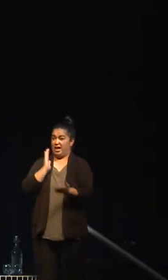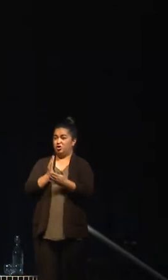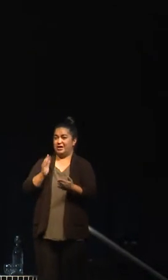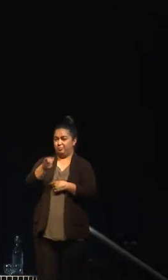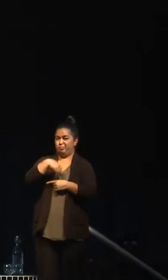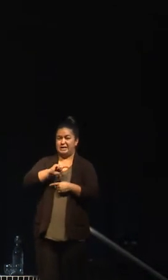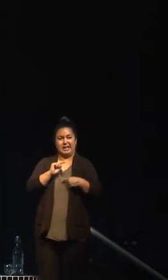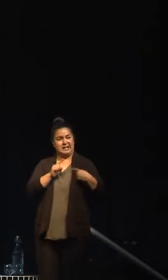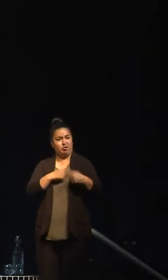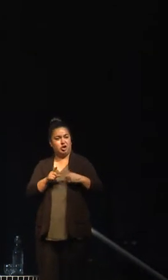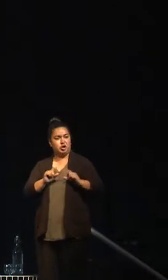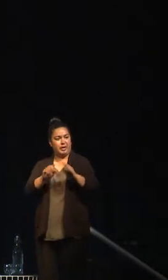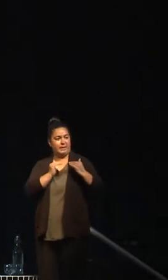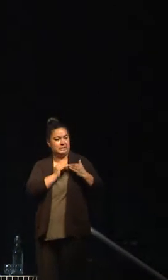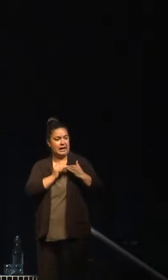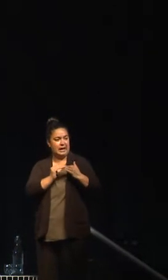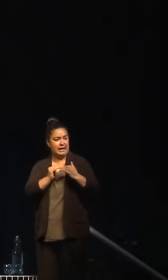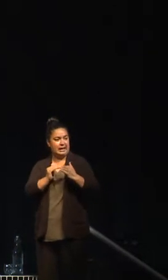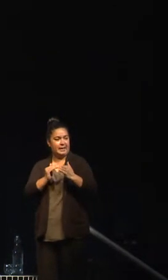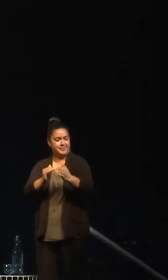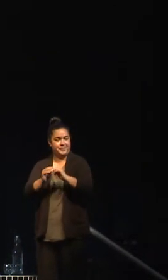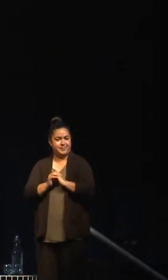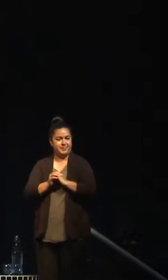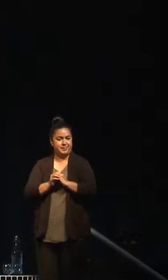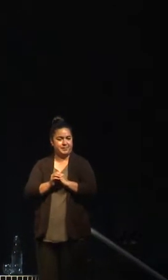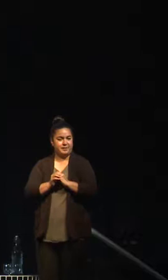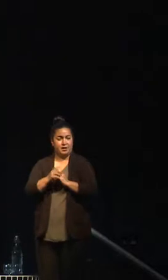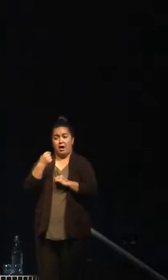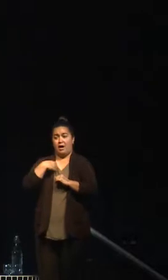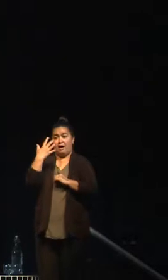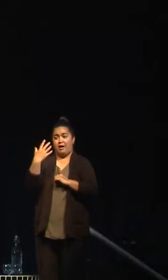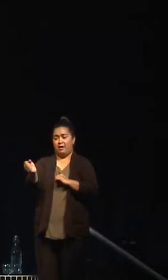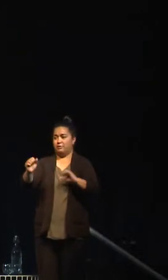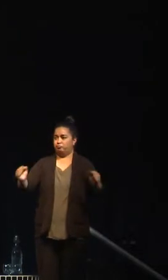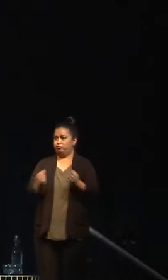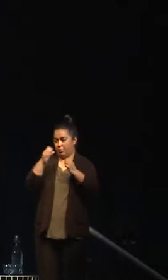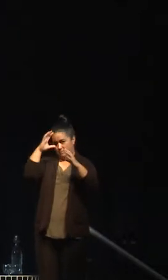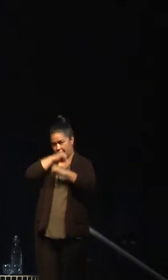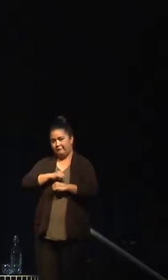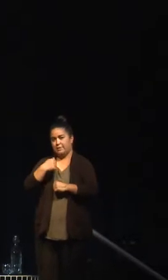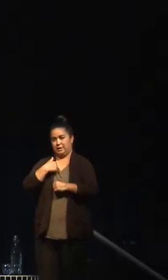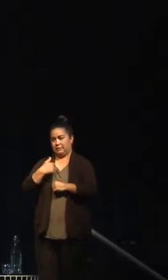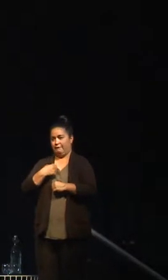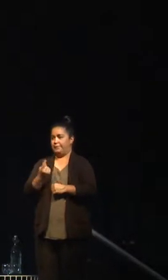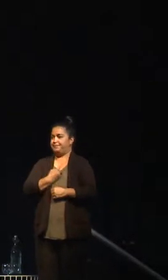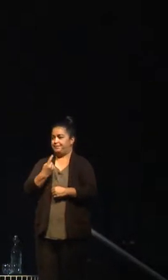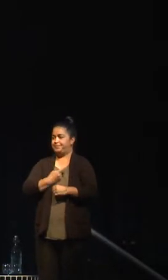on doing what we've always done. Now I have a strong belief that innovation